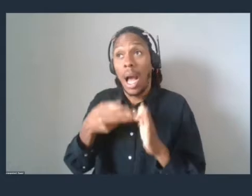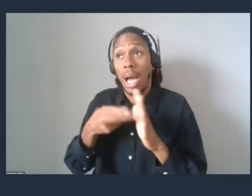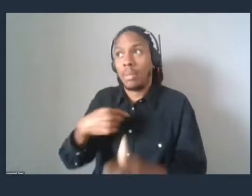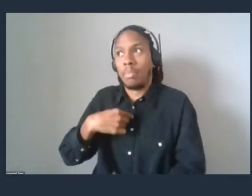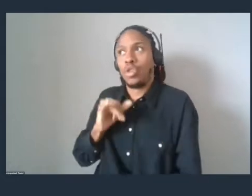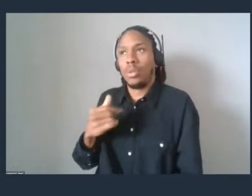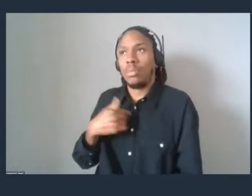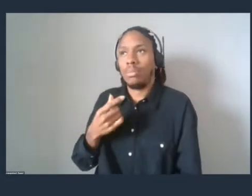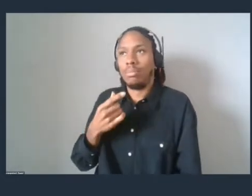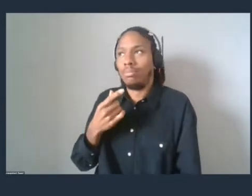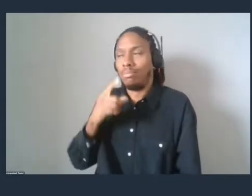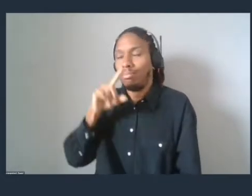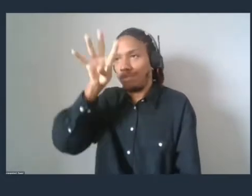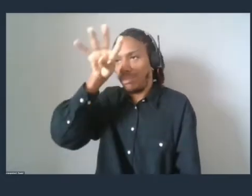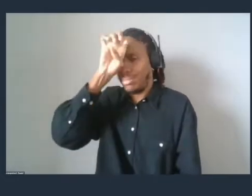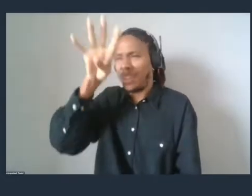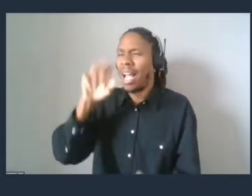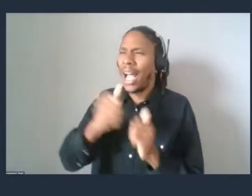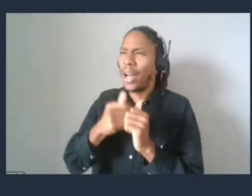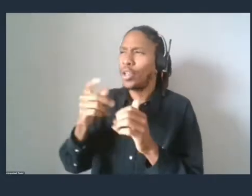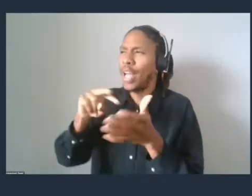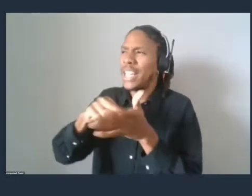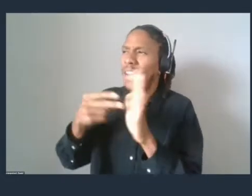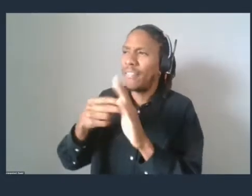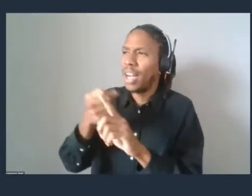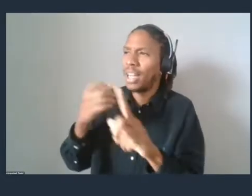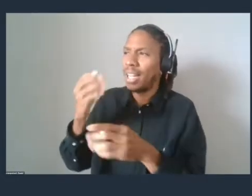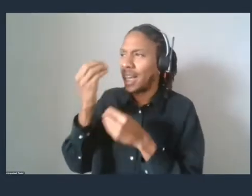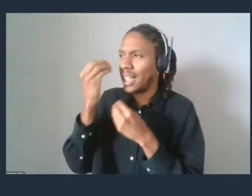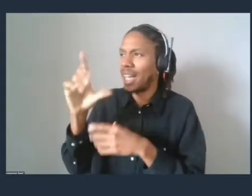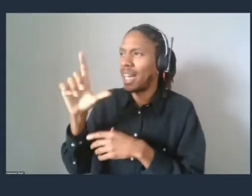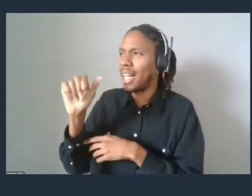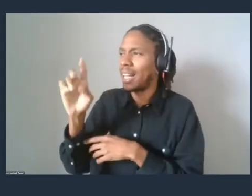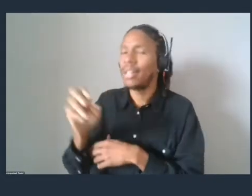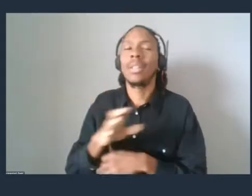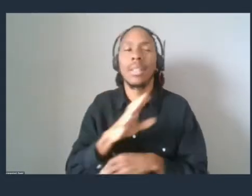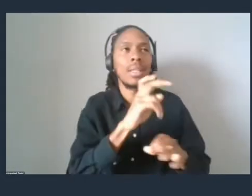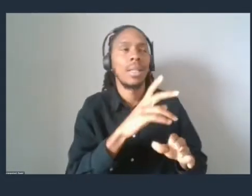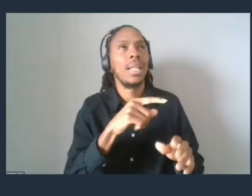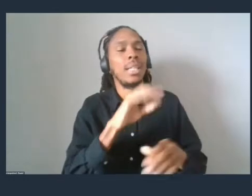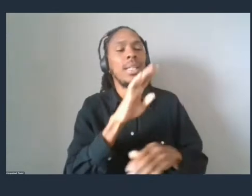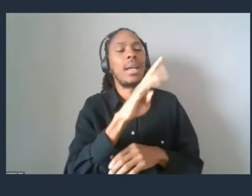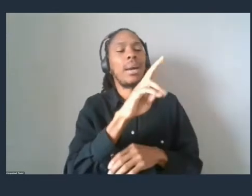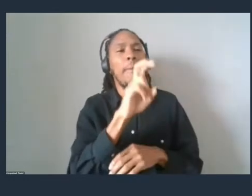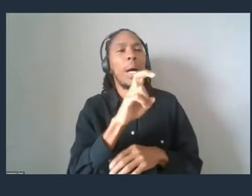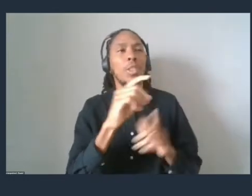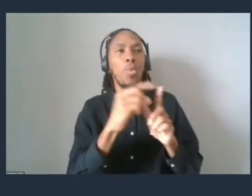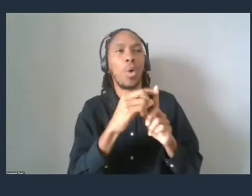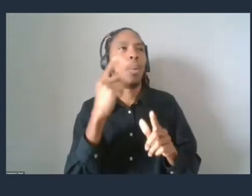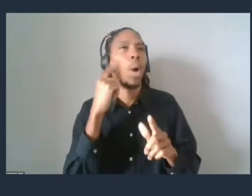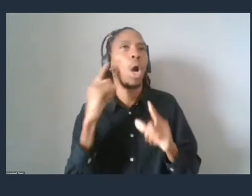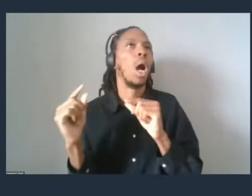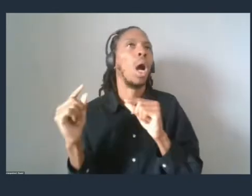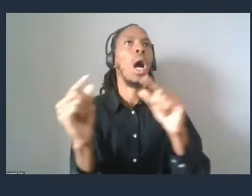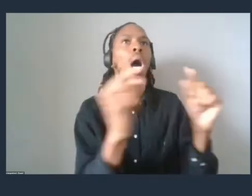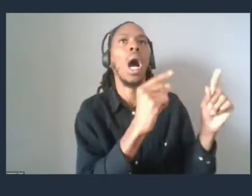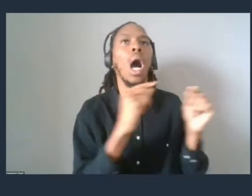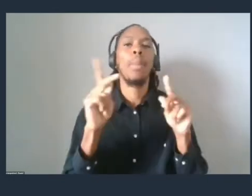So how would you define a data lake? Okay, well, data lake- Well, this is, this is a buzzword. You probably heard this word thrown around a lot.